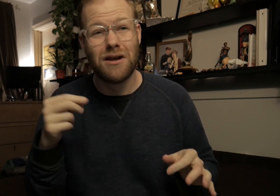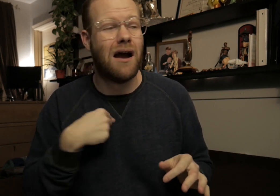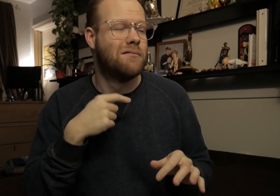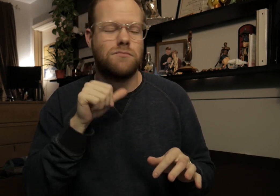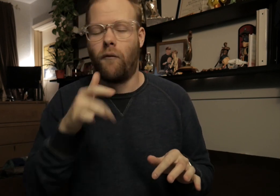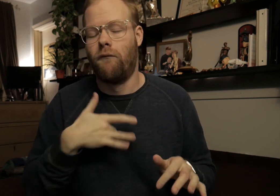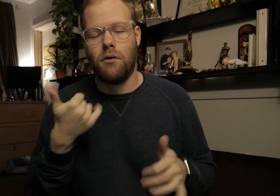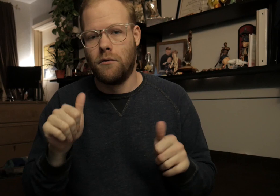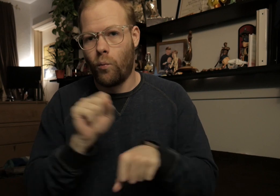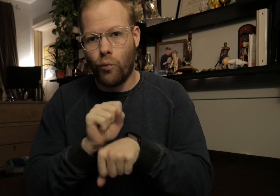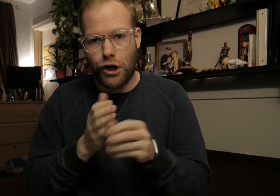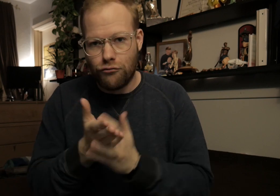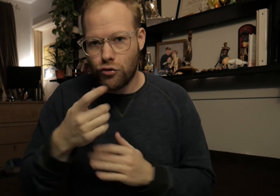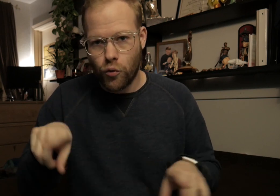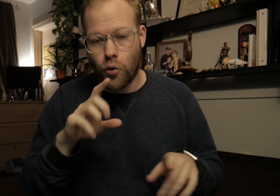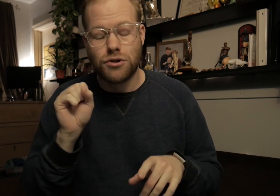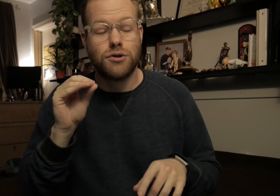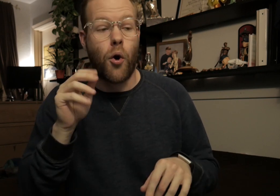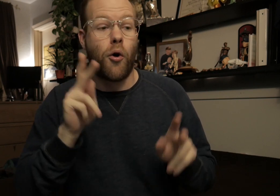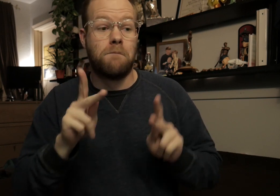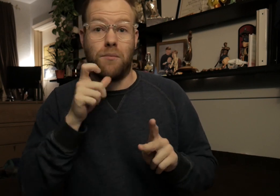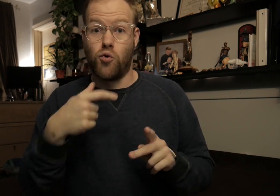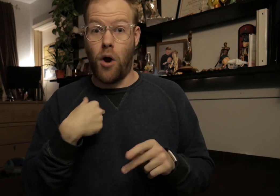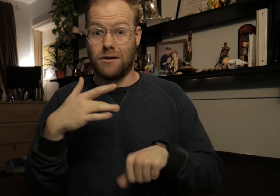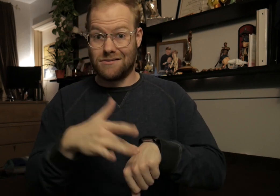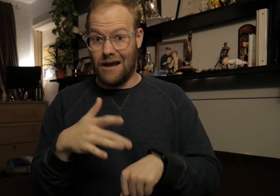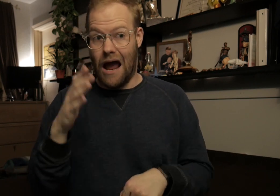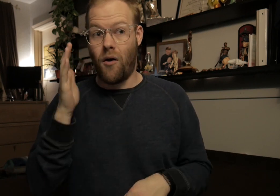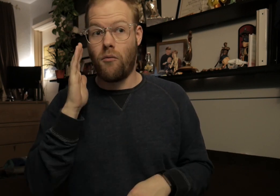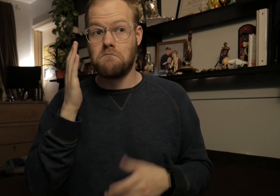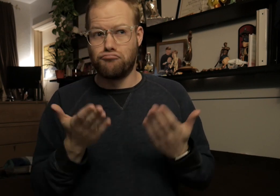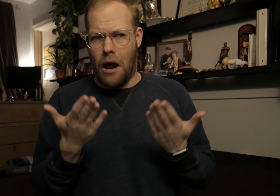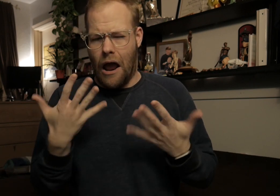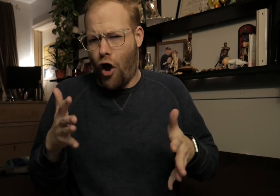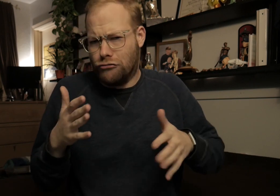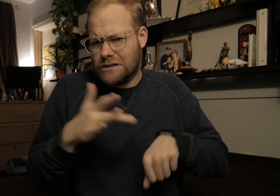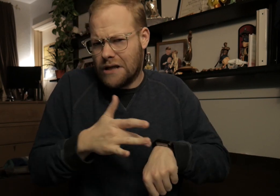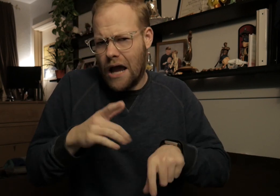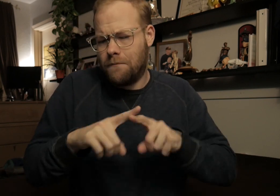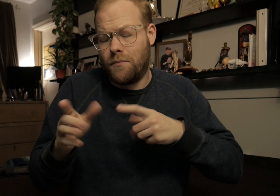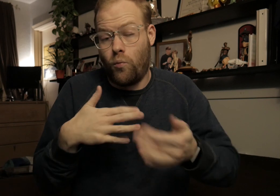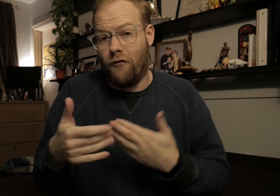and I don't feel like working through those. So the people who I tag may already be tagged, but whatever.